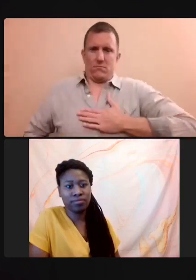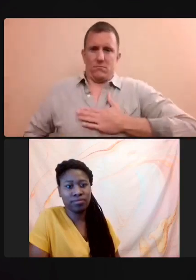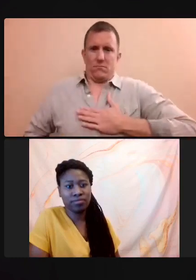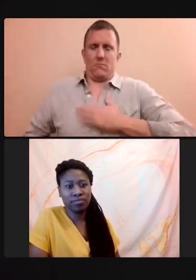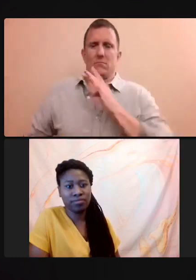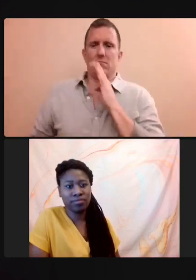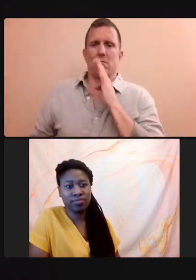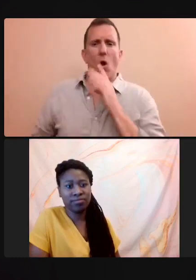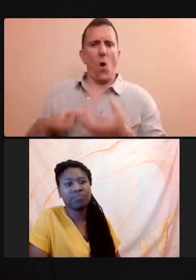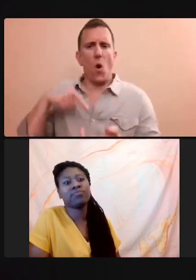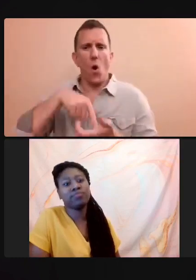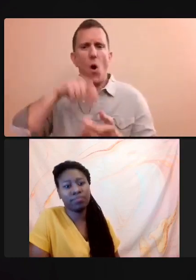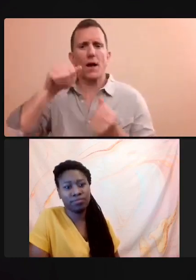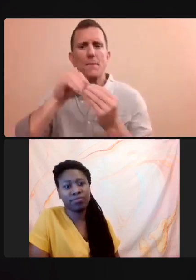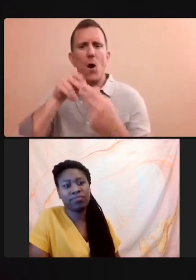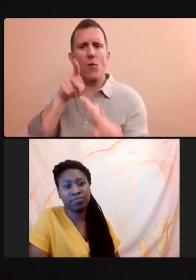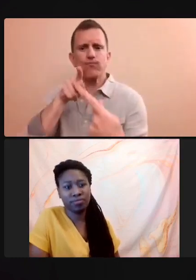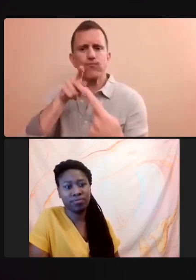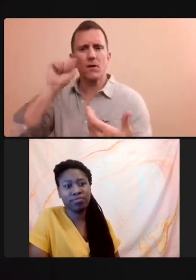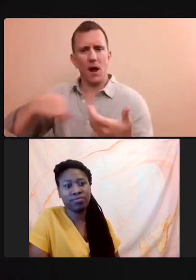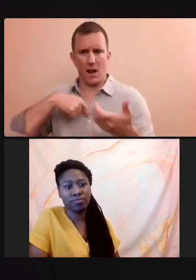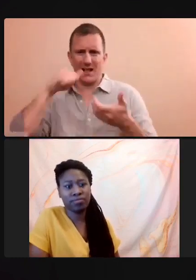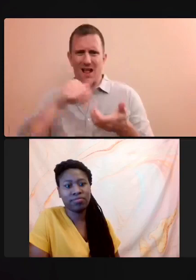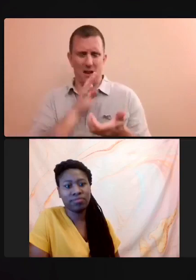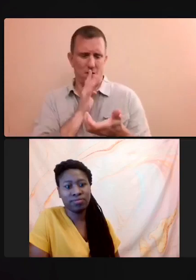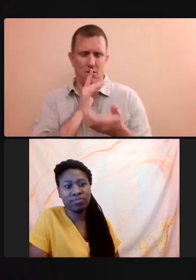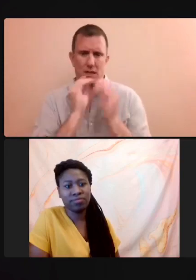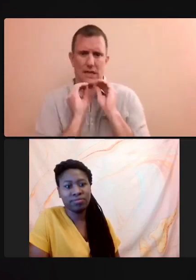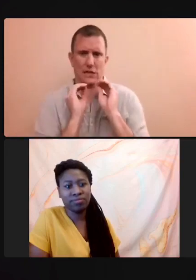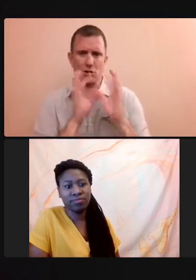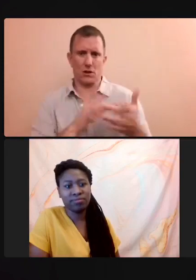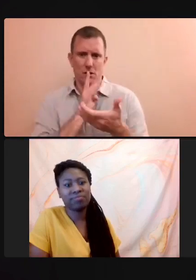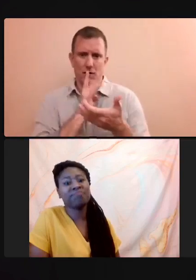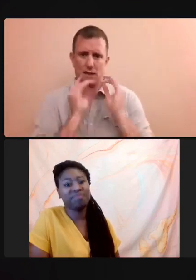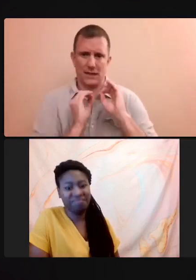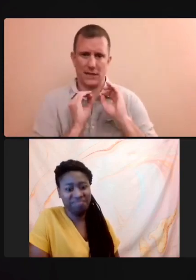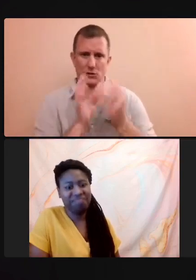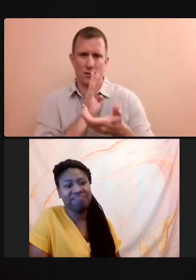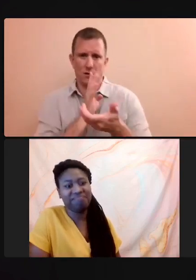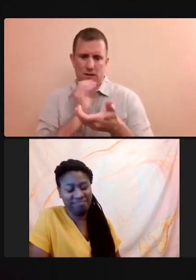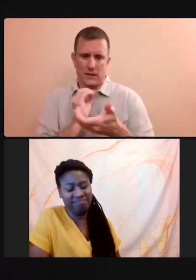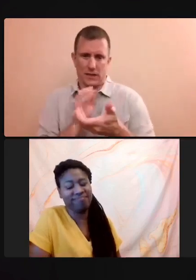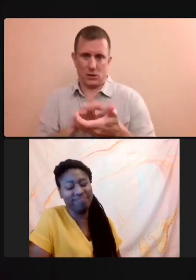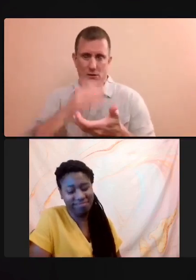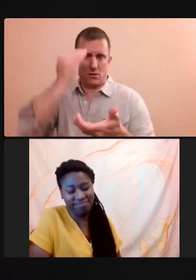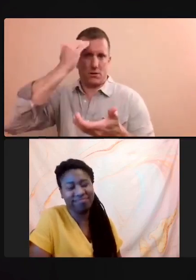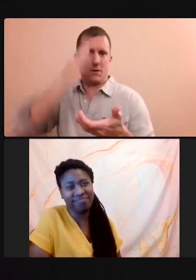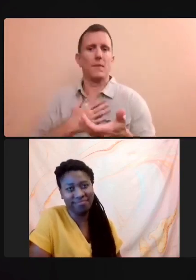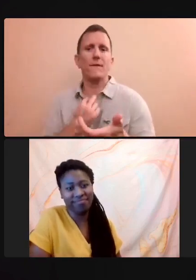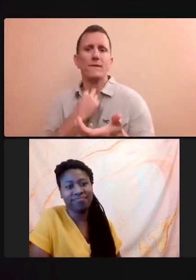Really? Interpreters aren't interpreting exactly what they say and how frustrating it is. The apps are getting a little bit better out there.